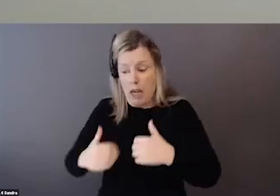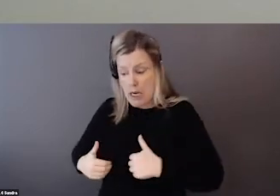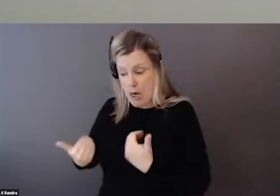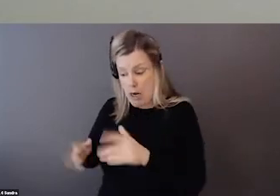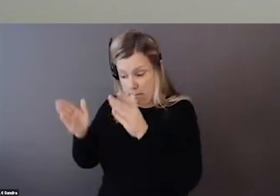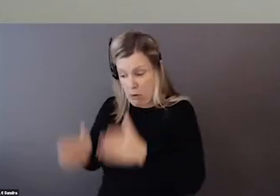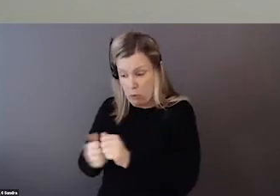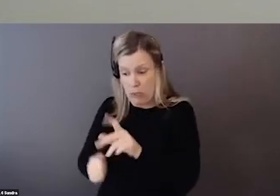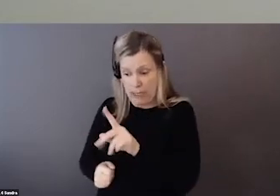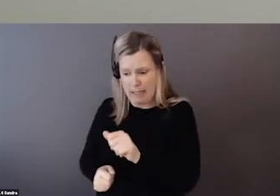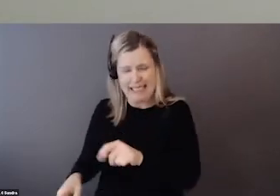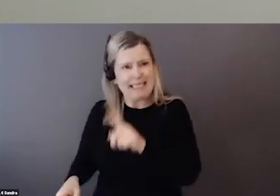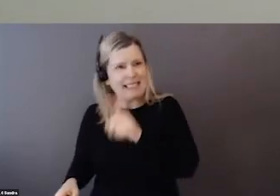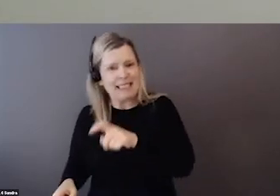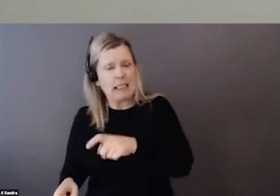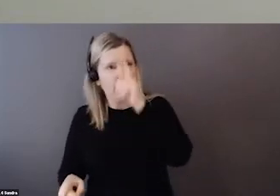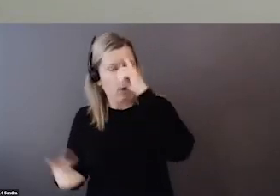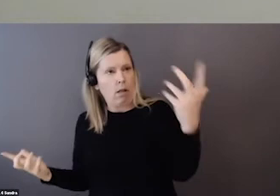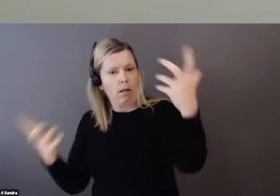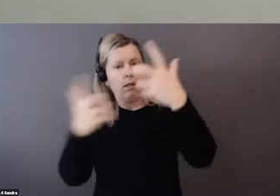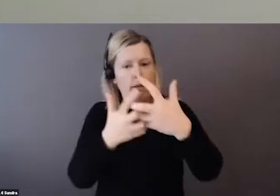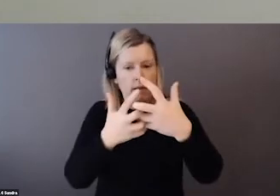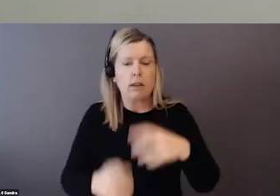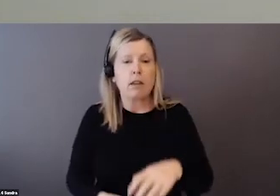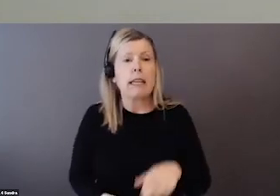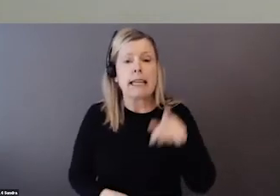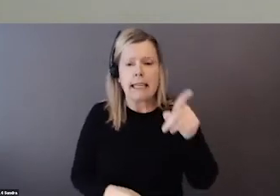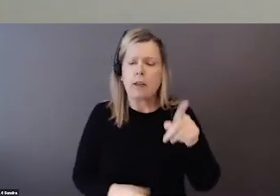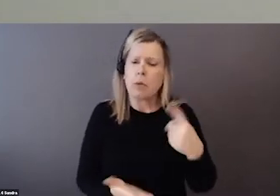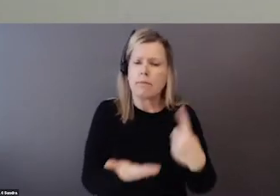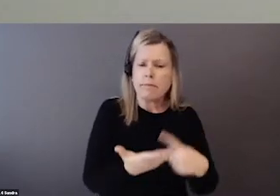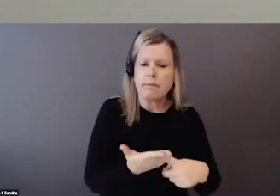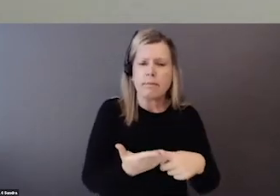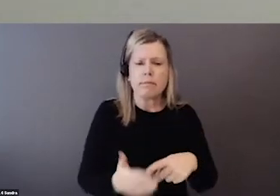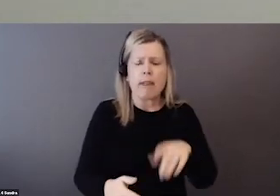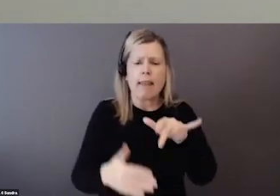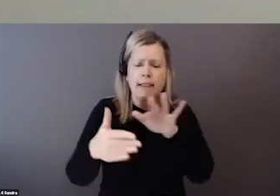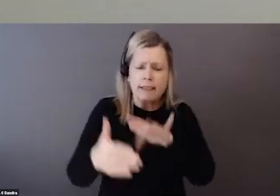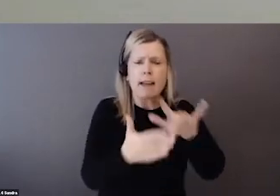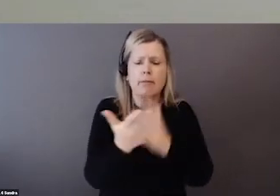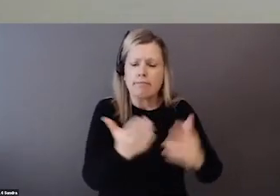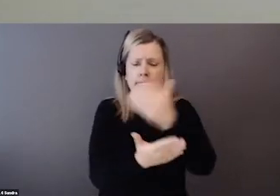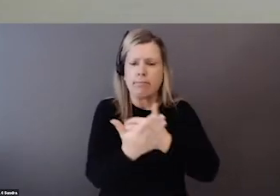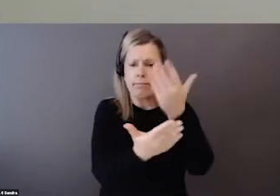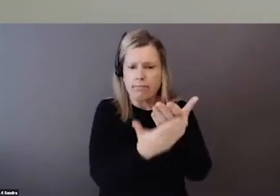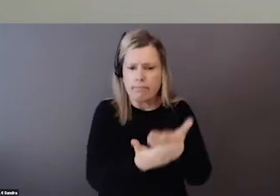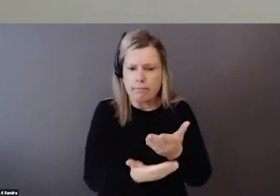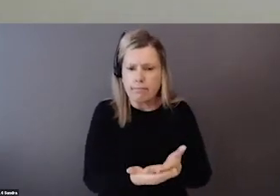in the future of work. He will discuss how the study will generate evidence regarding the school to work transition